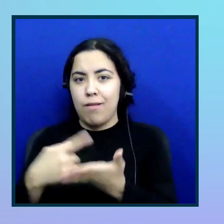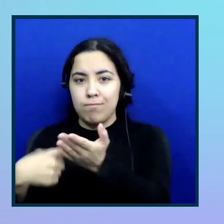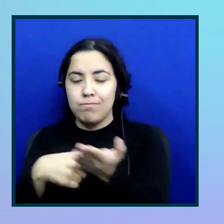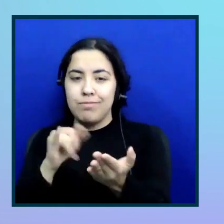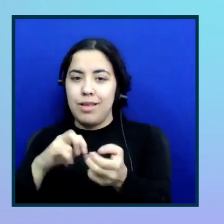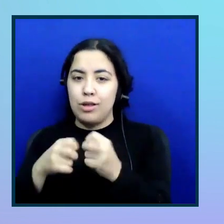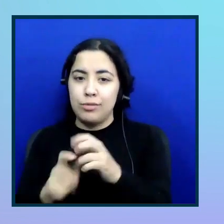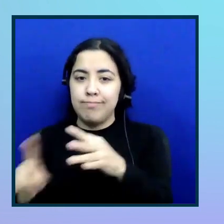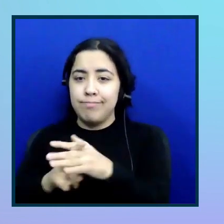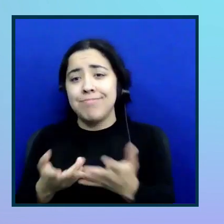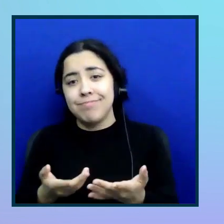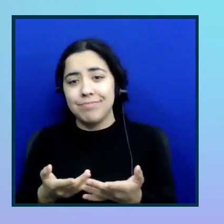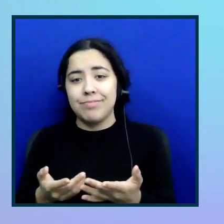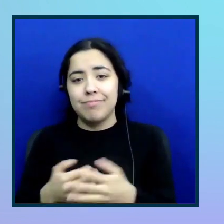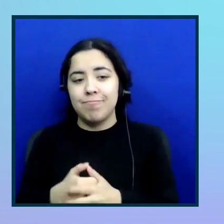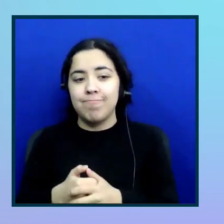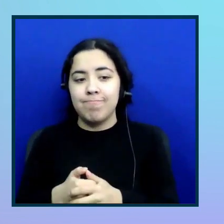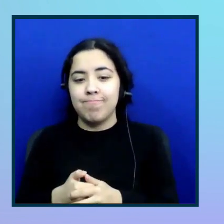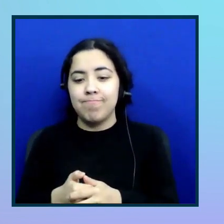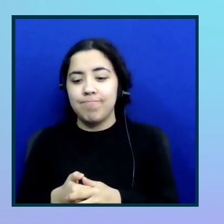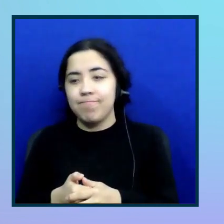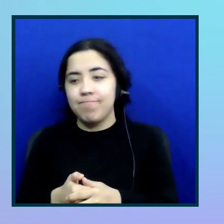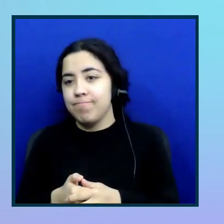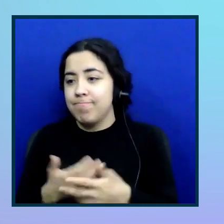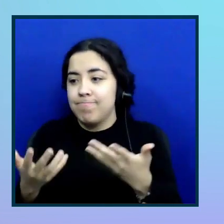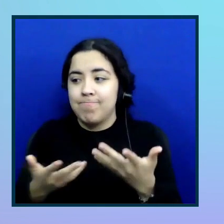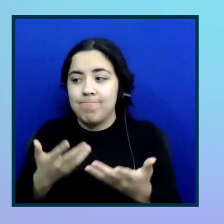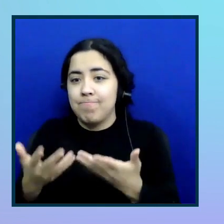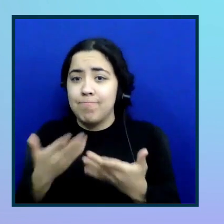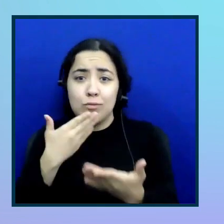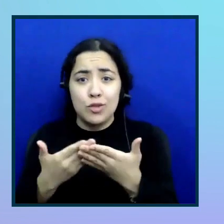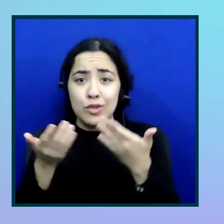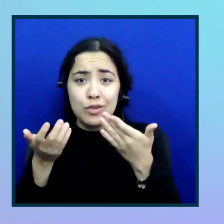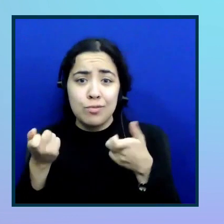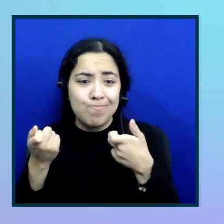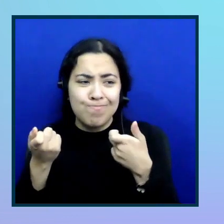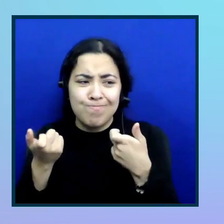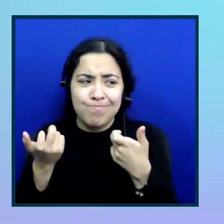So this is still a really good chance that if we're using React Native,